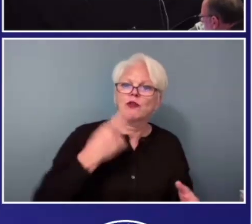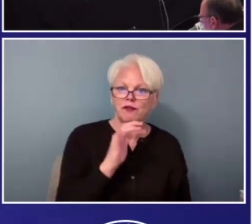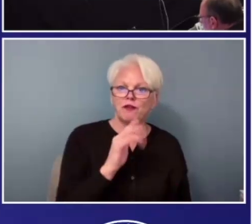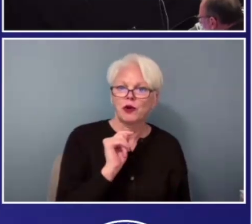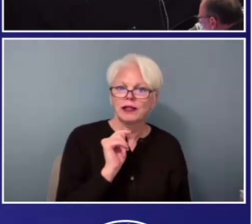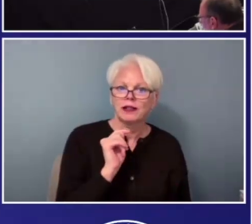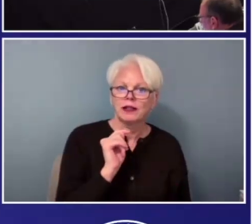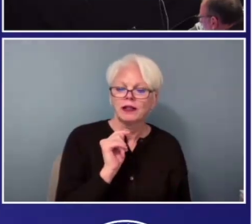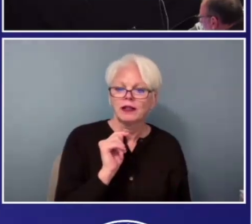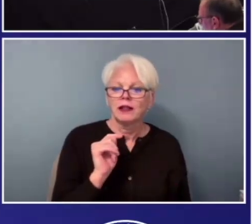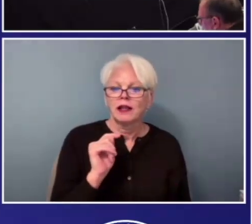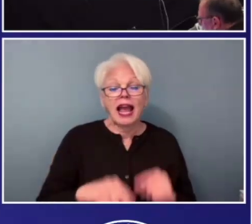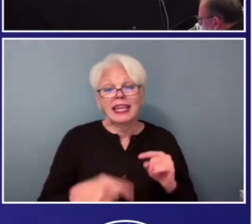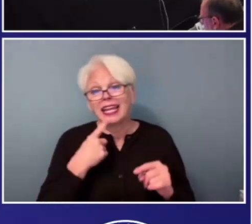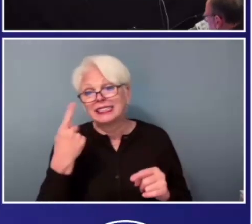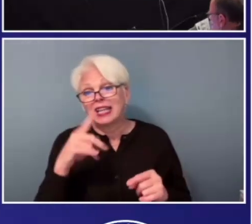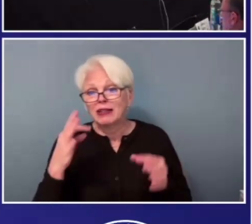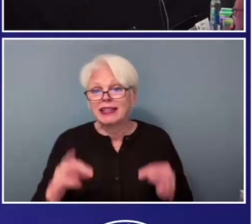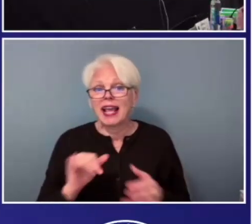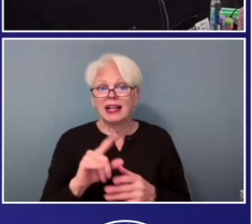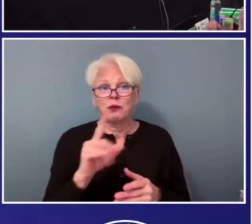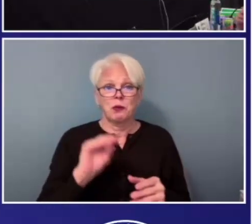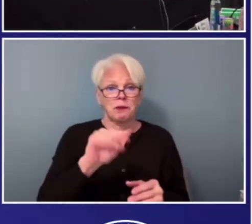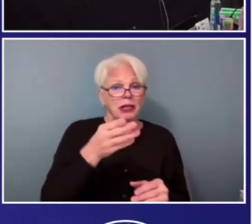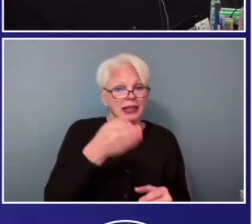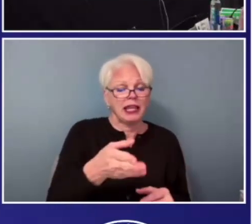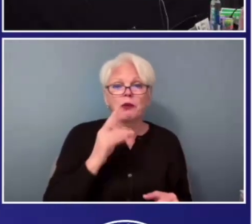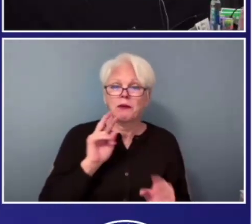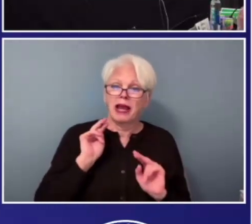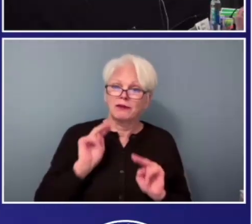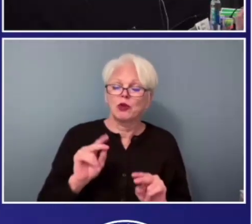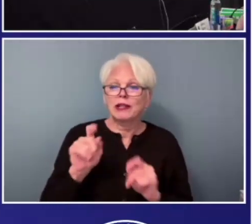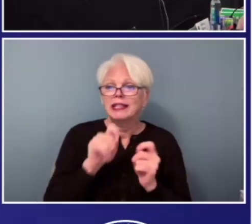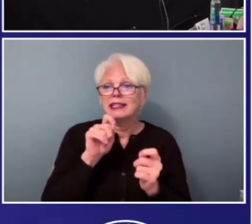I can't say for sure that that's where it's going to go. We may have to look exactly where it needs to go.